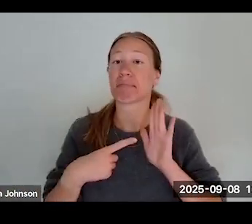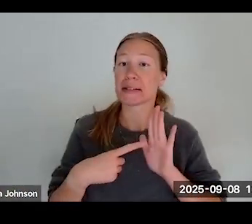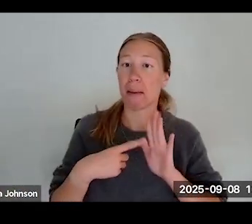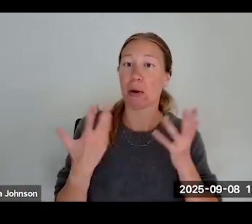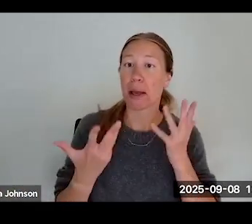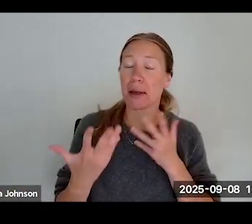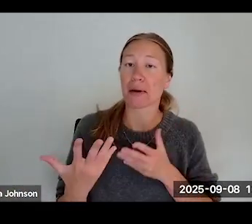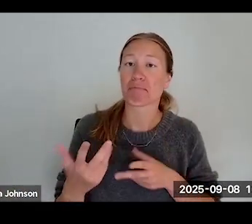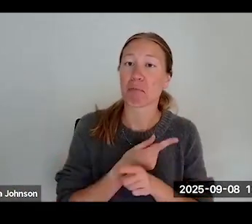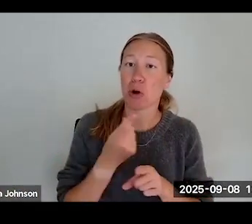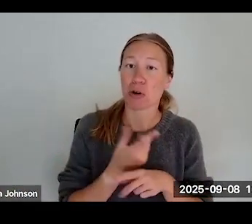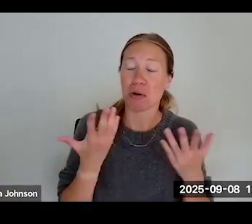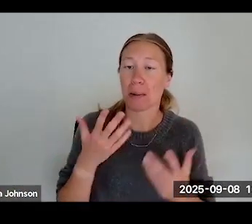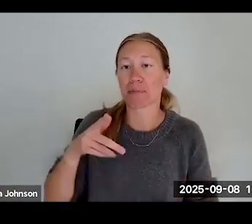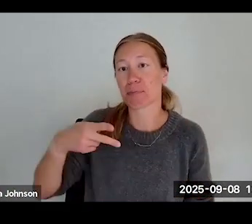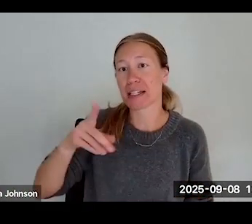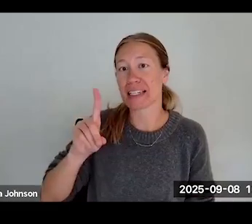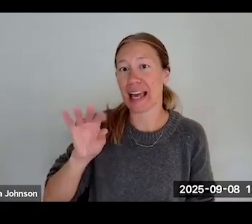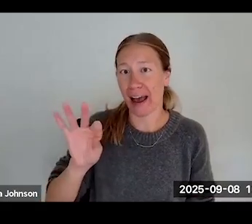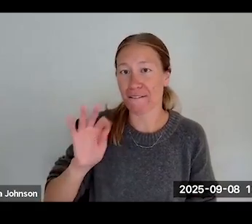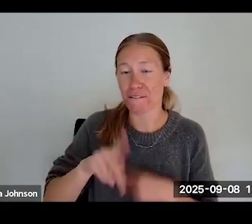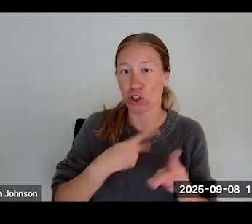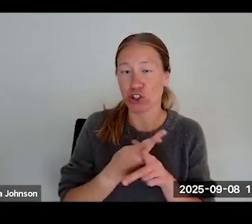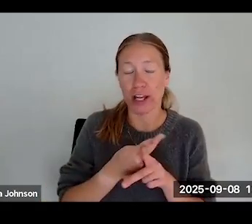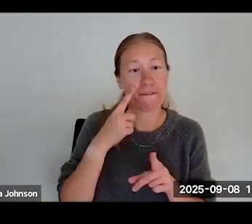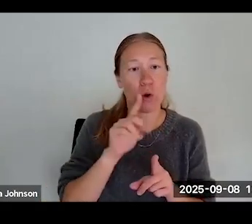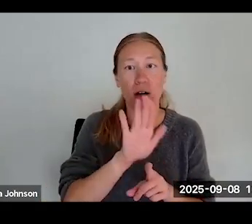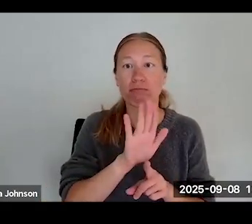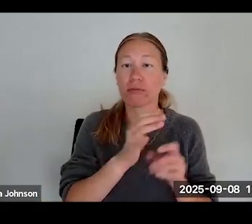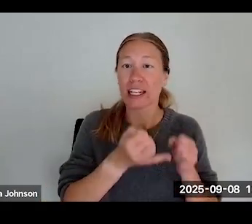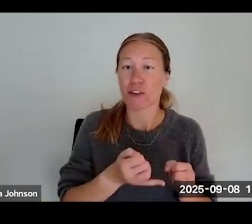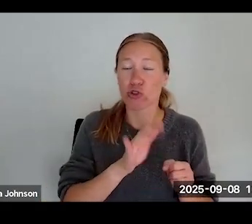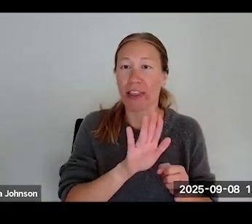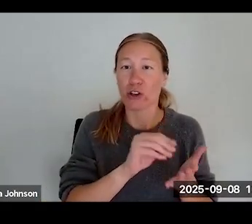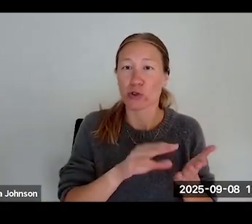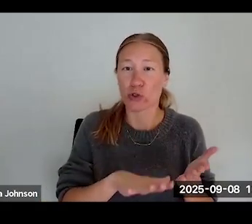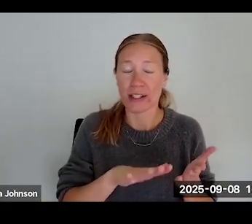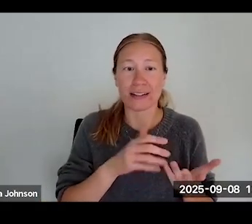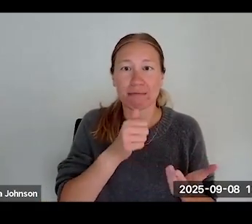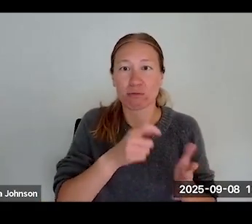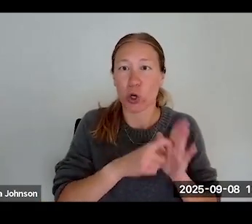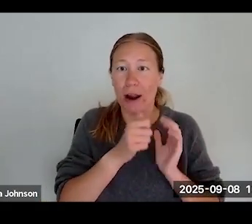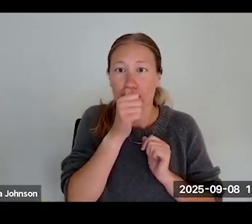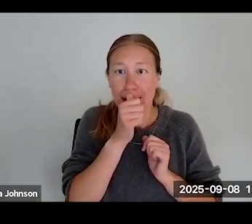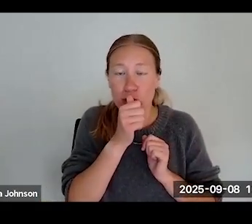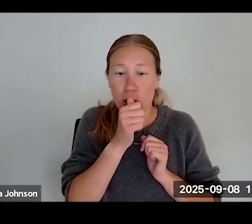might be a PDF version of an individual student's transcript that is password-protected or otherwise secured.